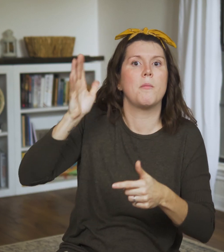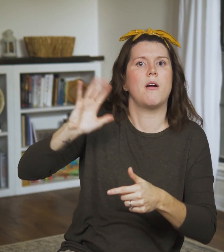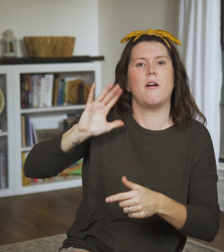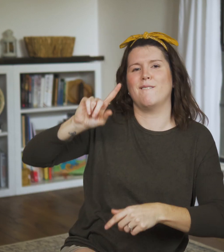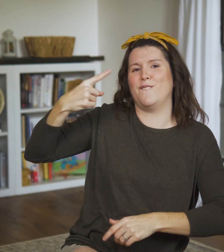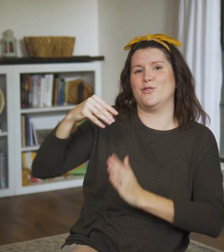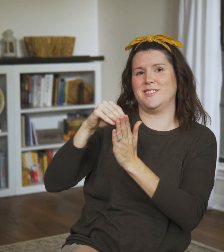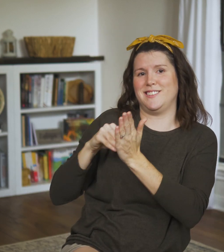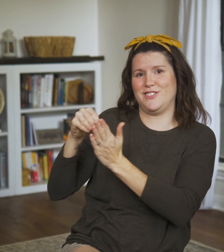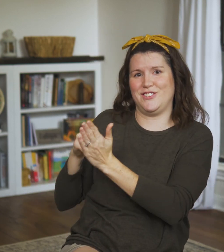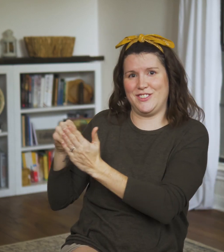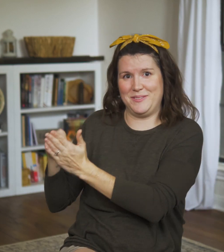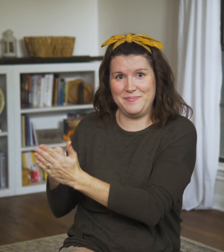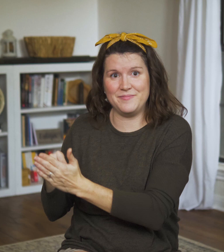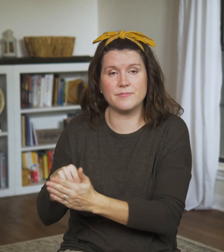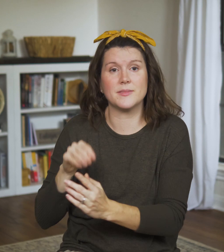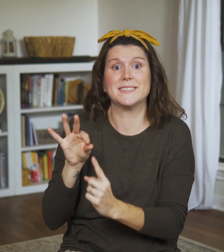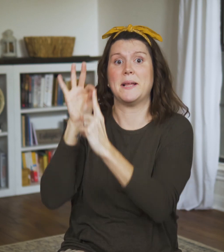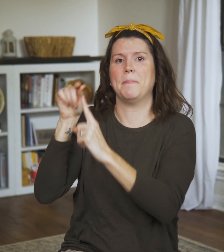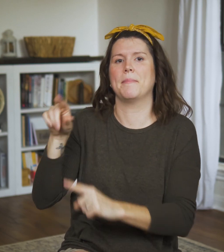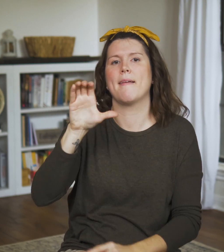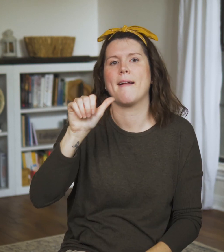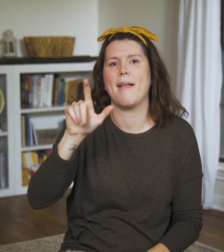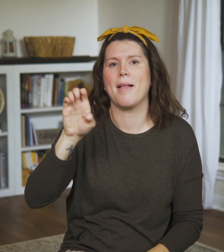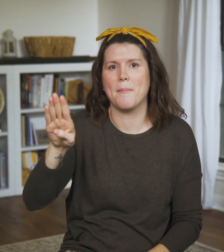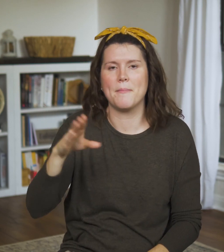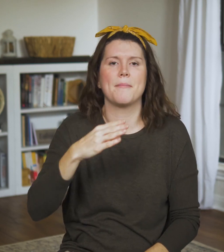and there have been lots of deaths and births.